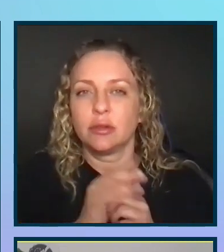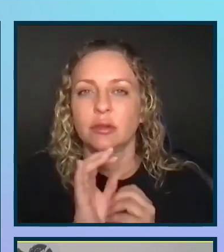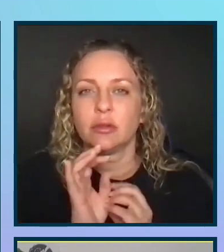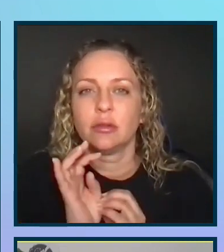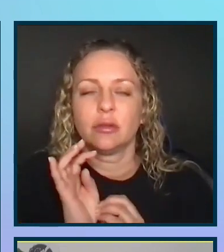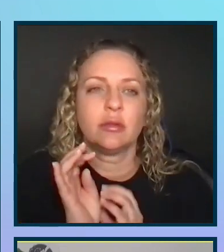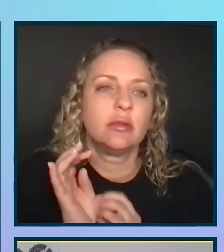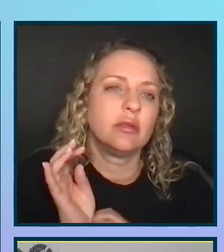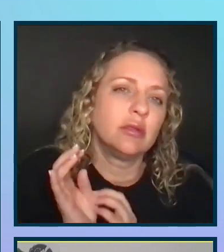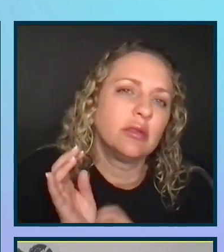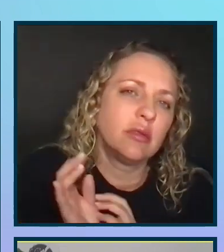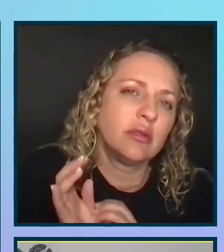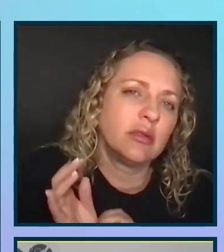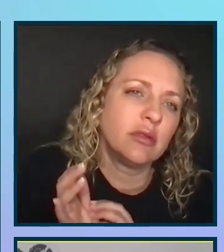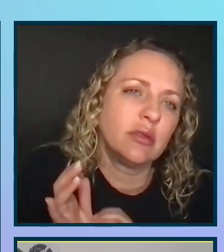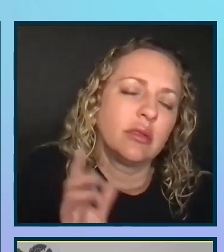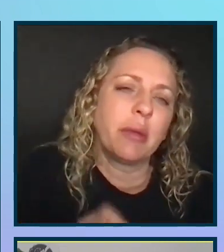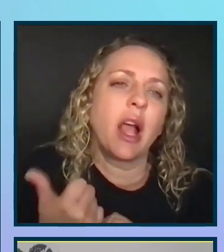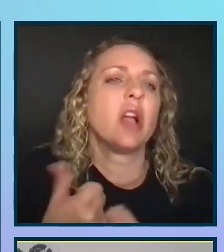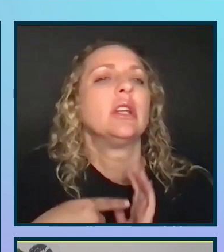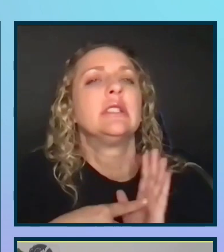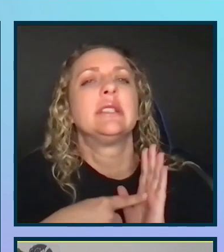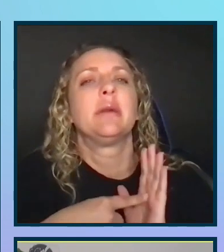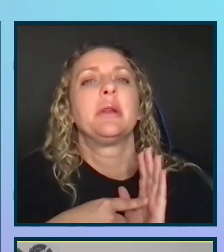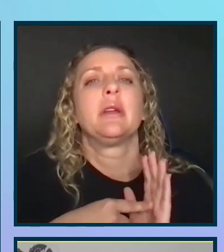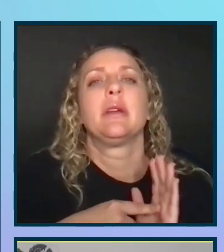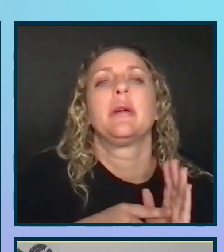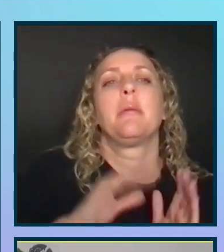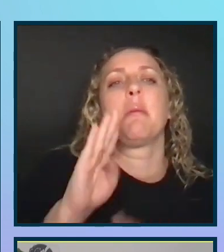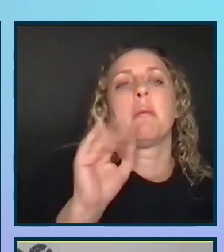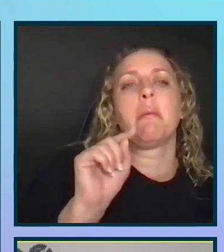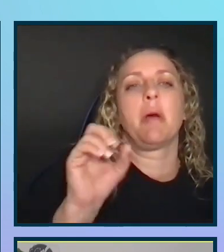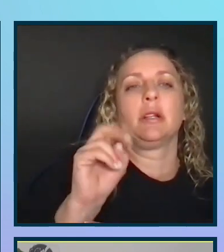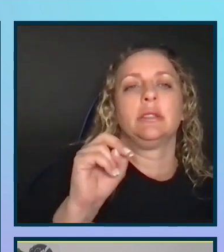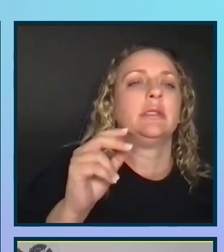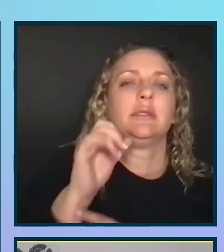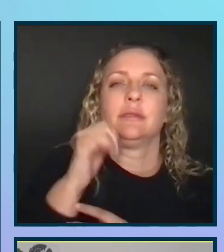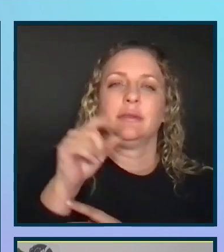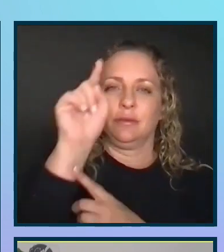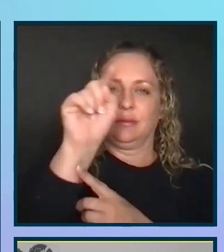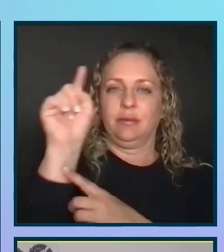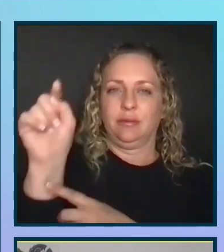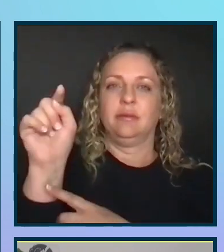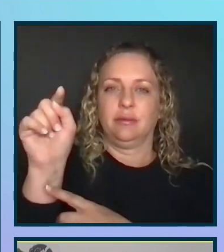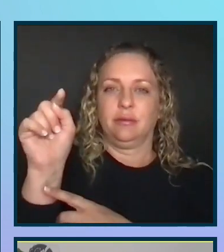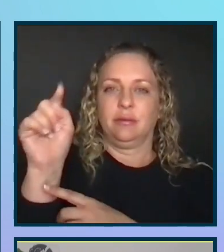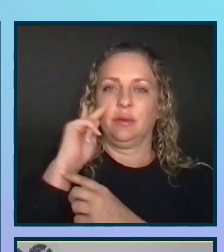Then in the second example, my buttons do not have visible labels. So I have this little tile and on the right corner,